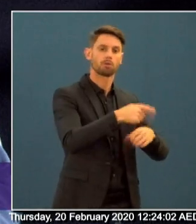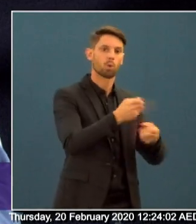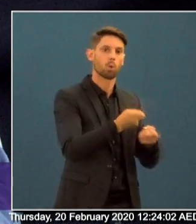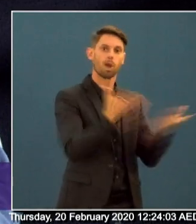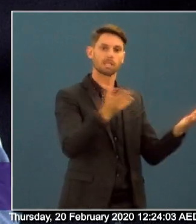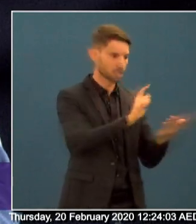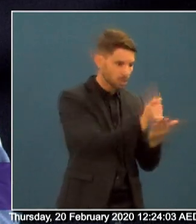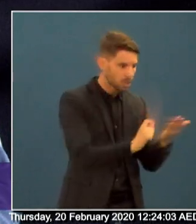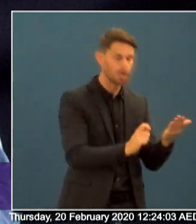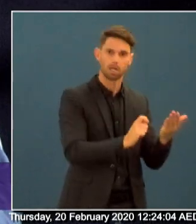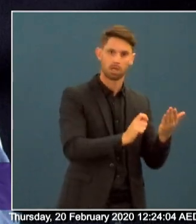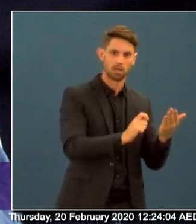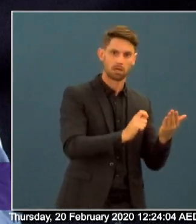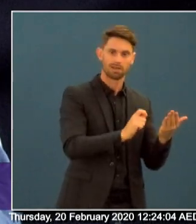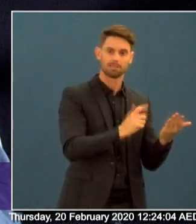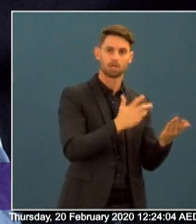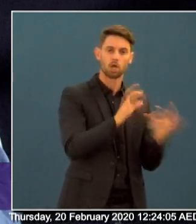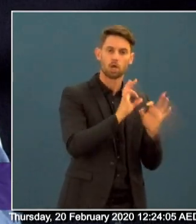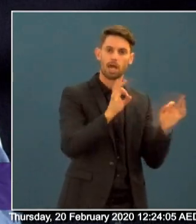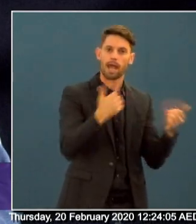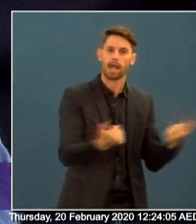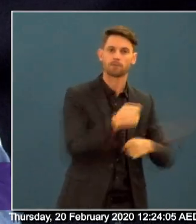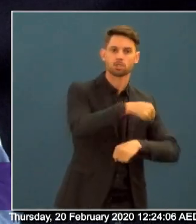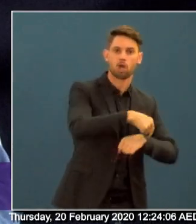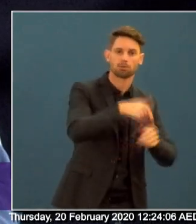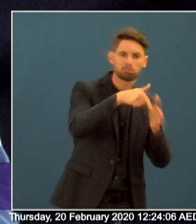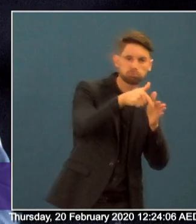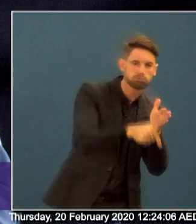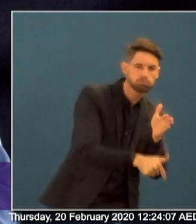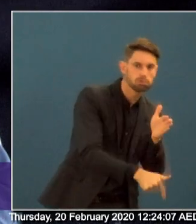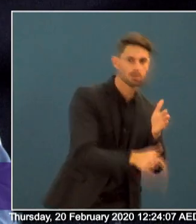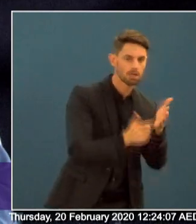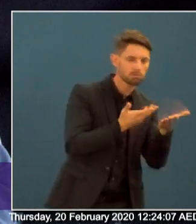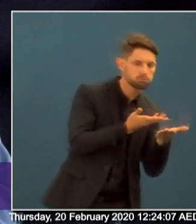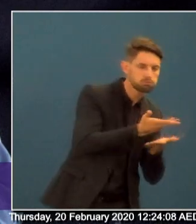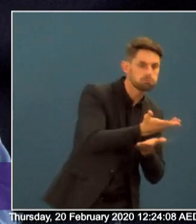documenting their consecutive consultations. And we were able to look at what was happening with both people